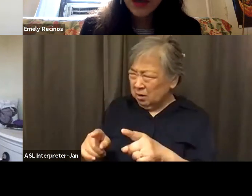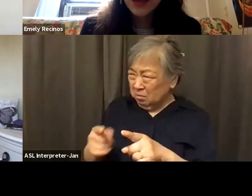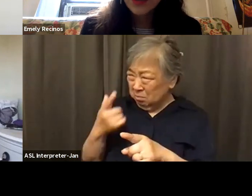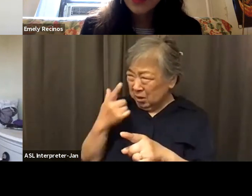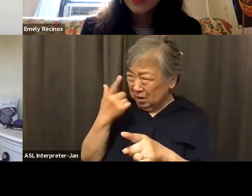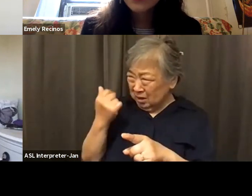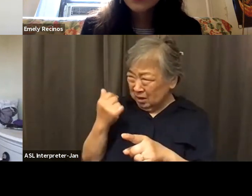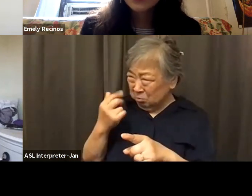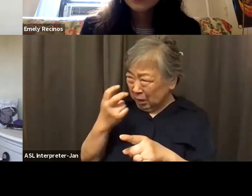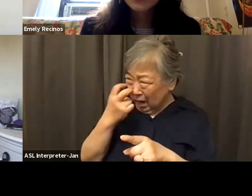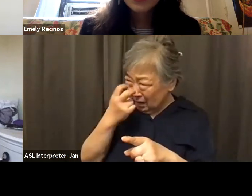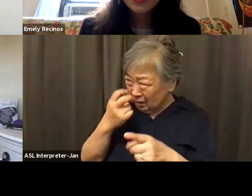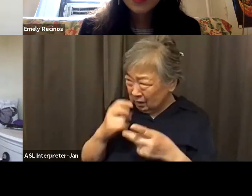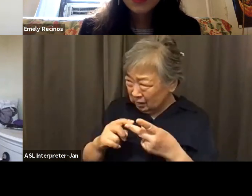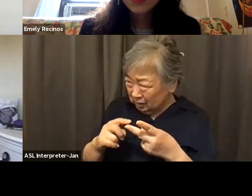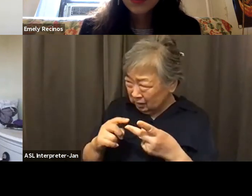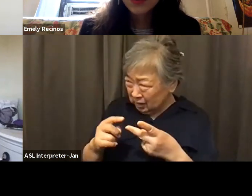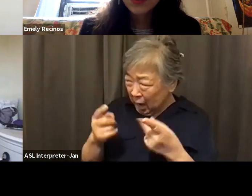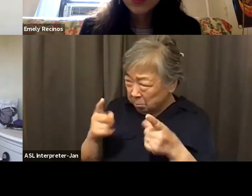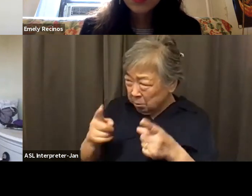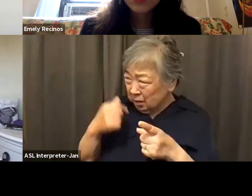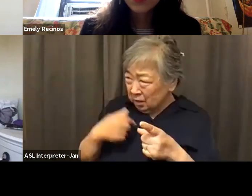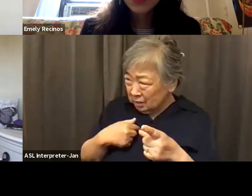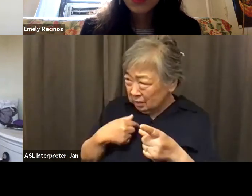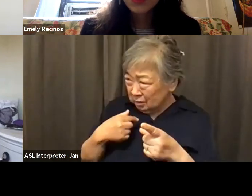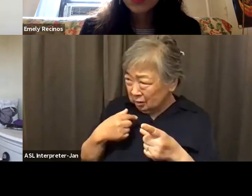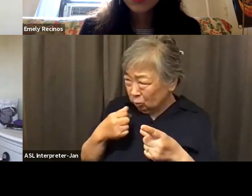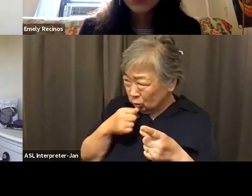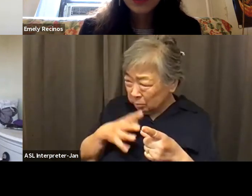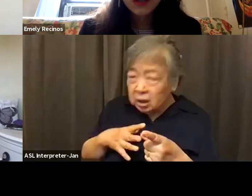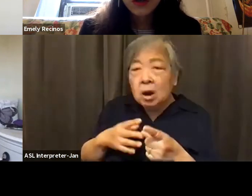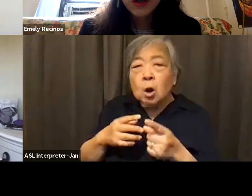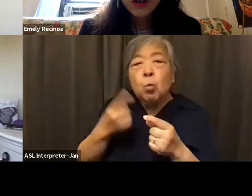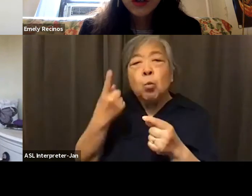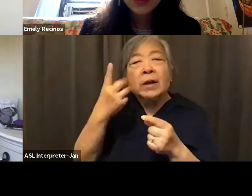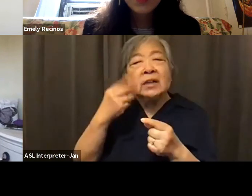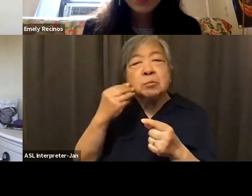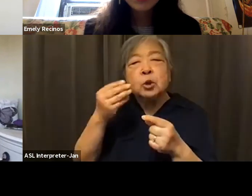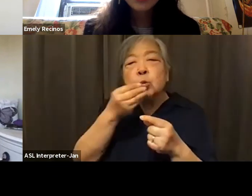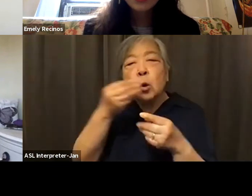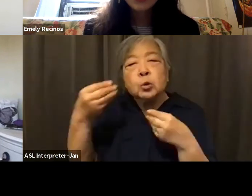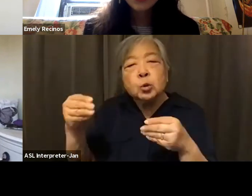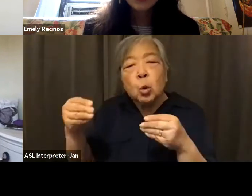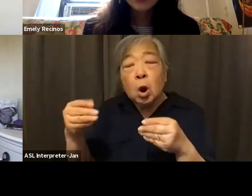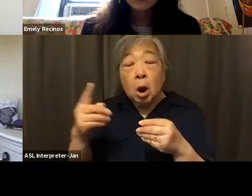I had this experience at a grocery store with one of the security guards just came up to me and